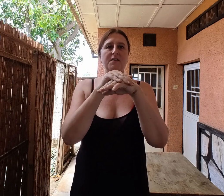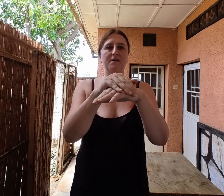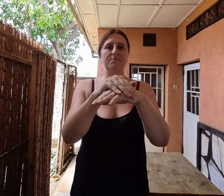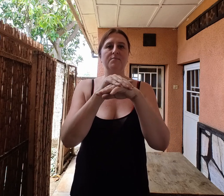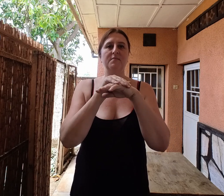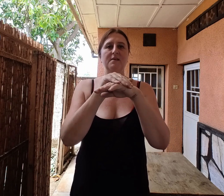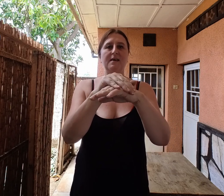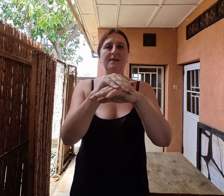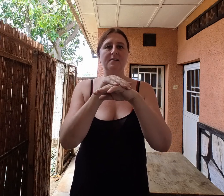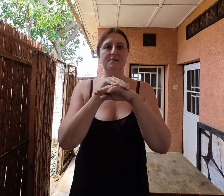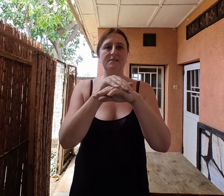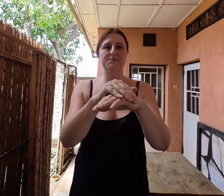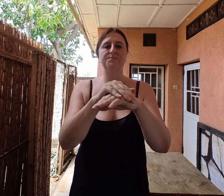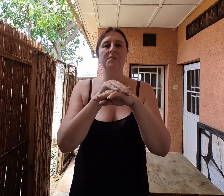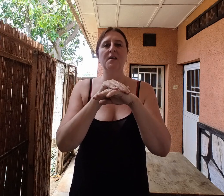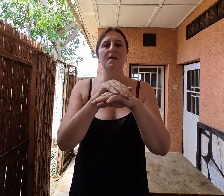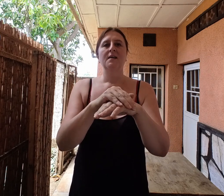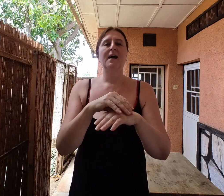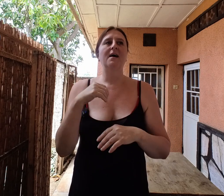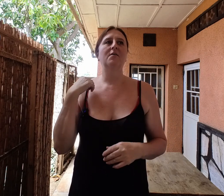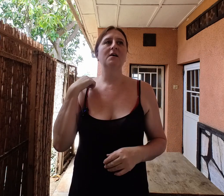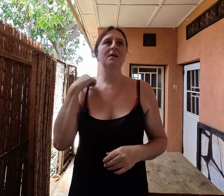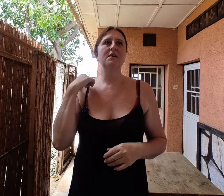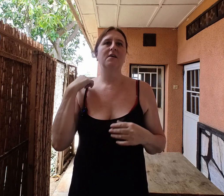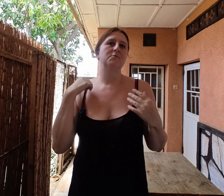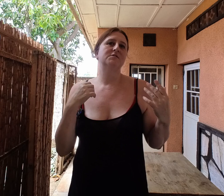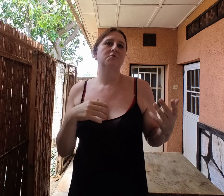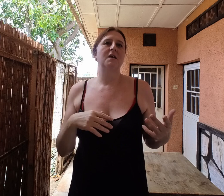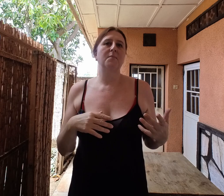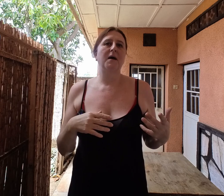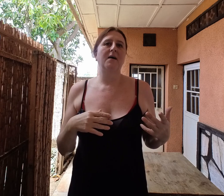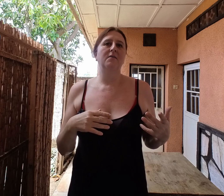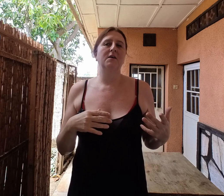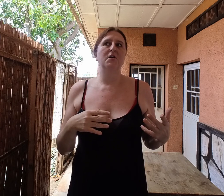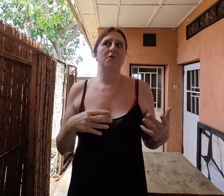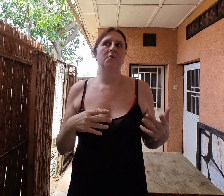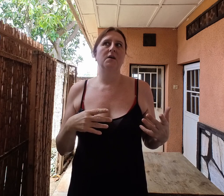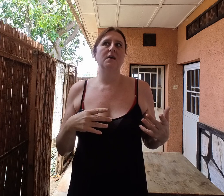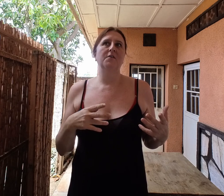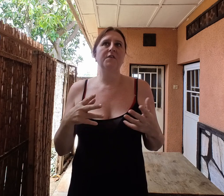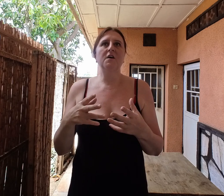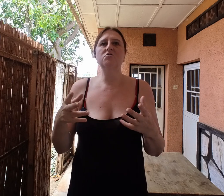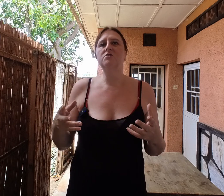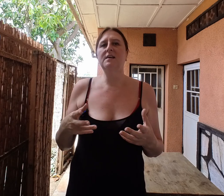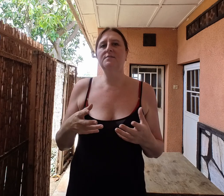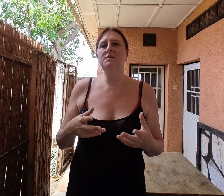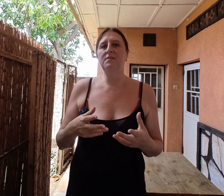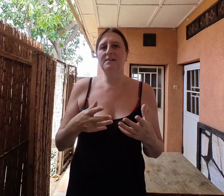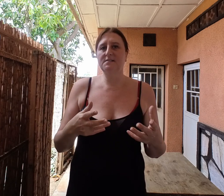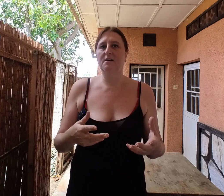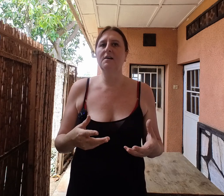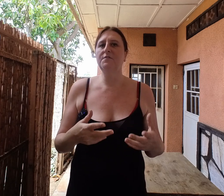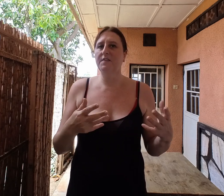the other. England. Now, earlier I was talking about, you know, if a country gives you their sign